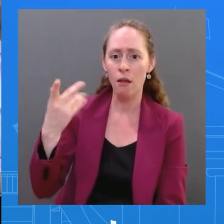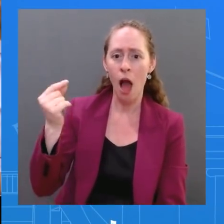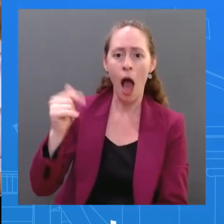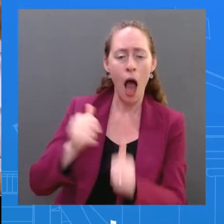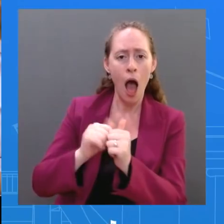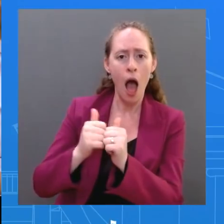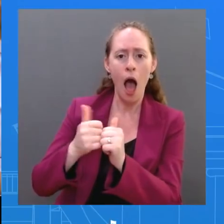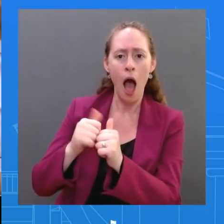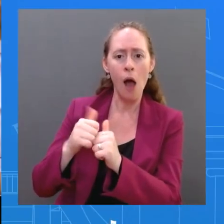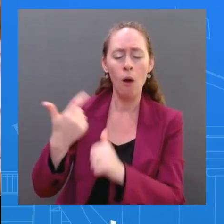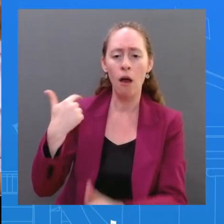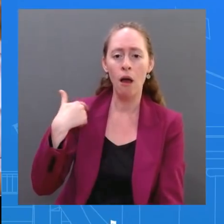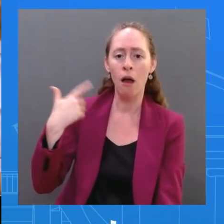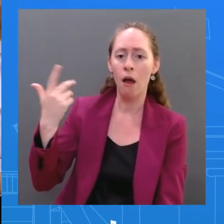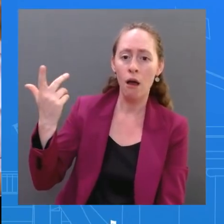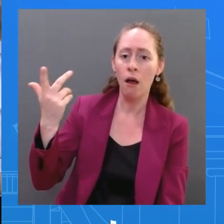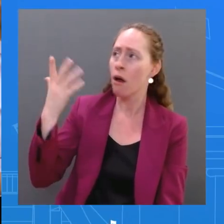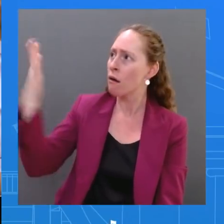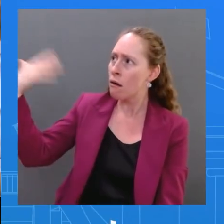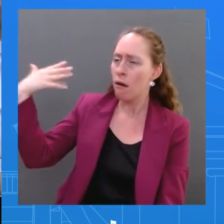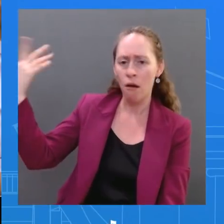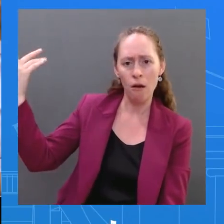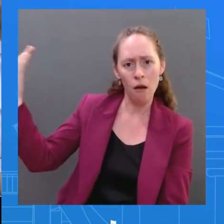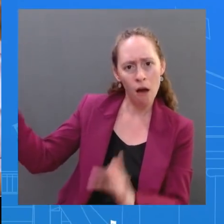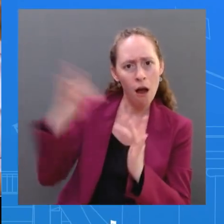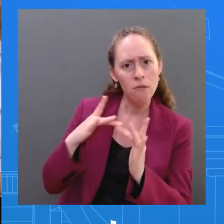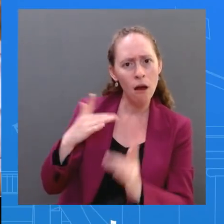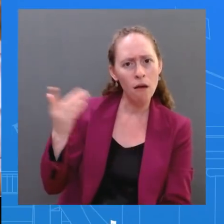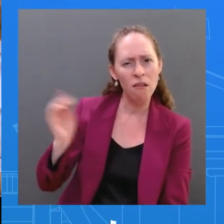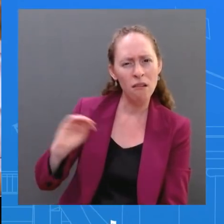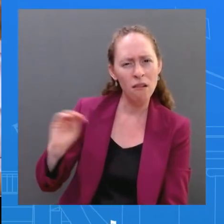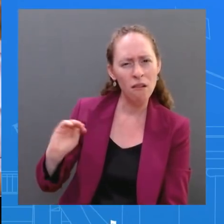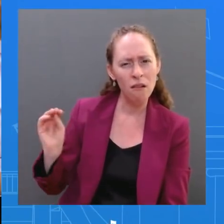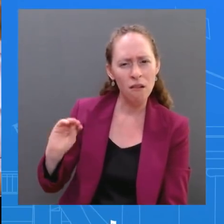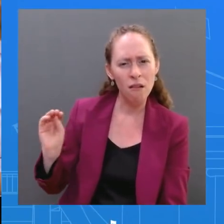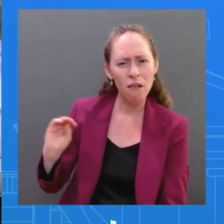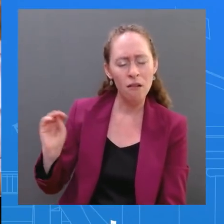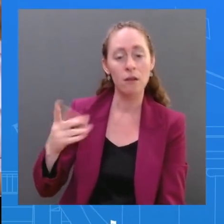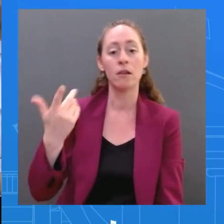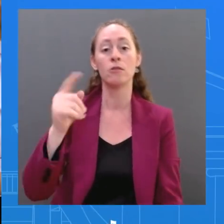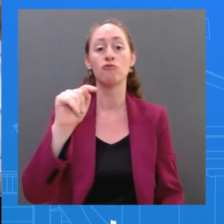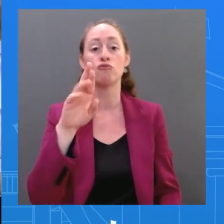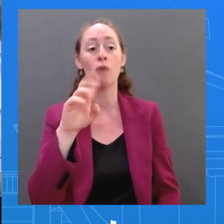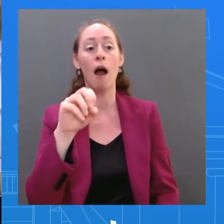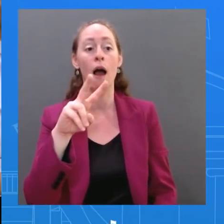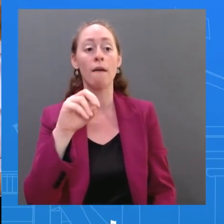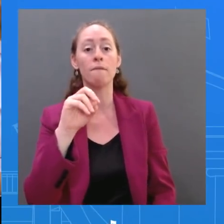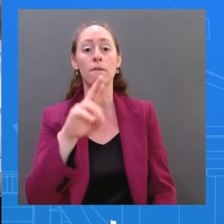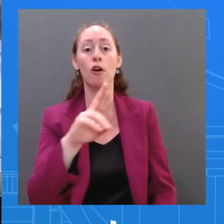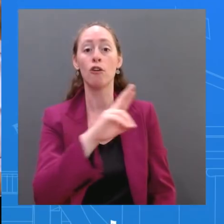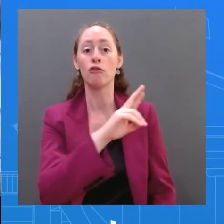They had a meeting with the President. We saw the family of Brittney Griner criticize the Biden administration, saying that they may not be doing enough